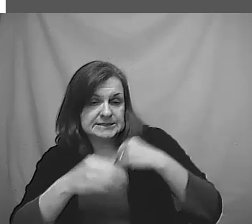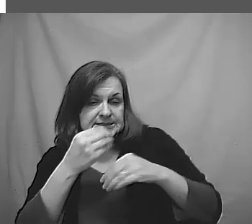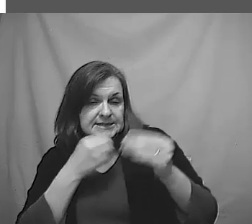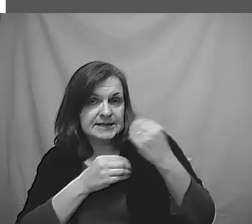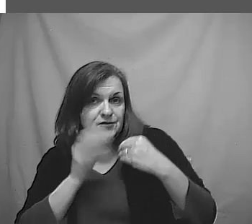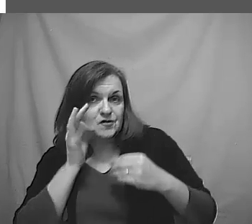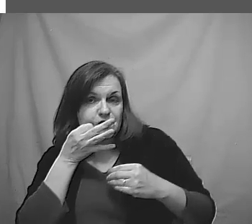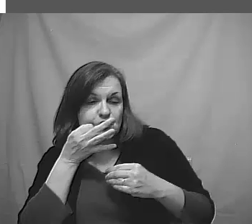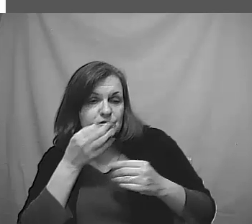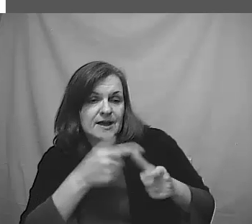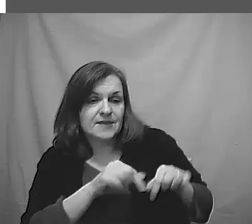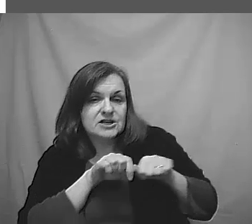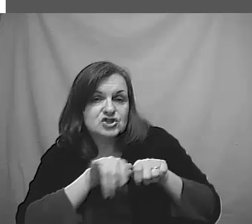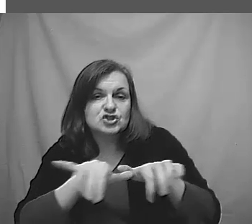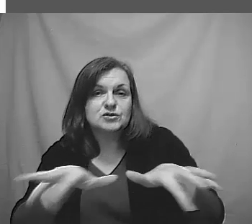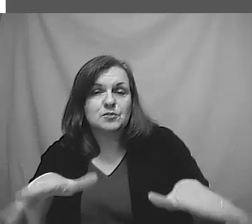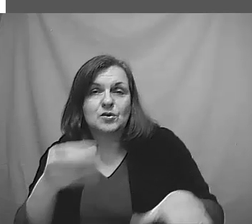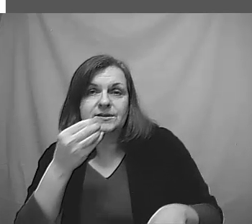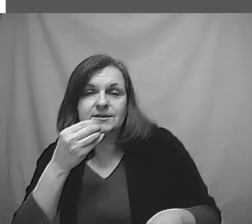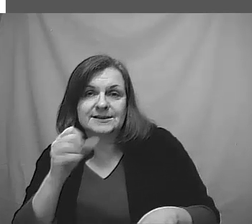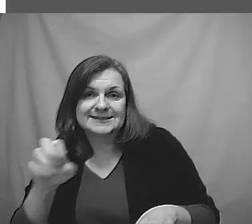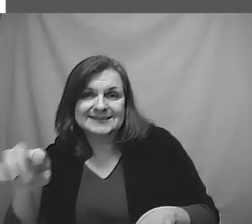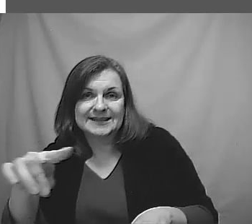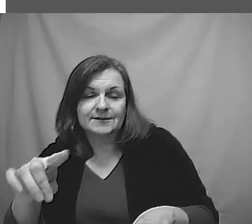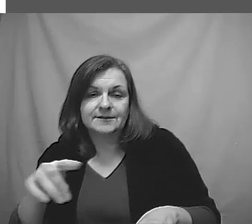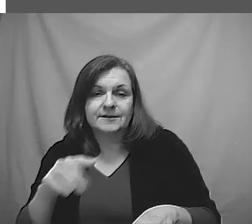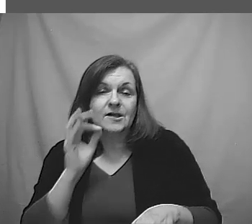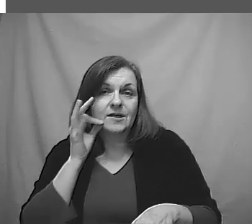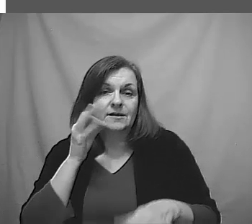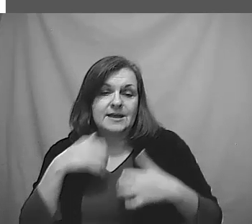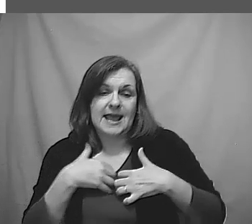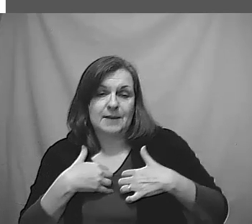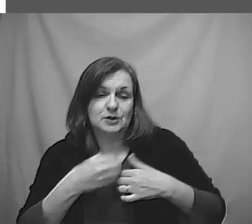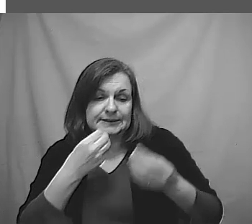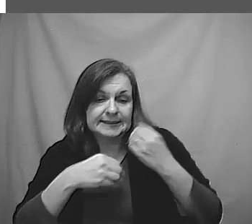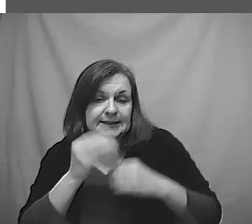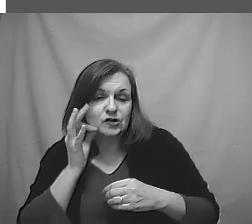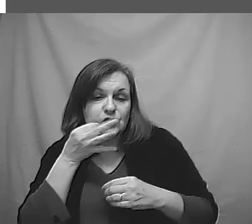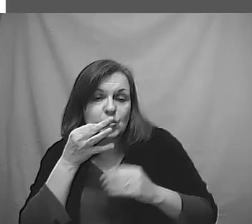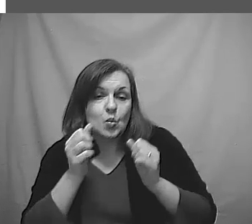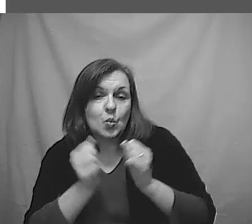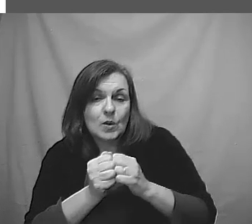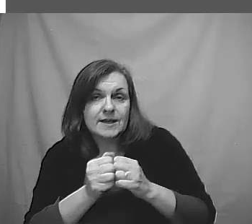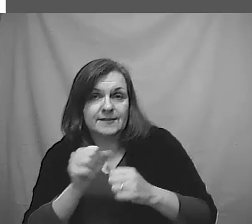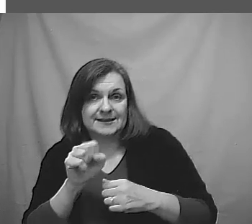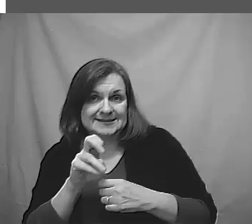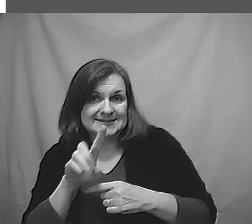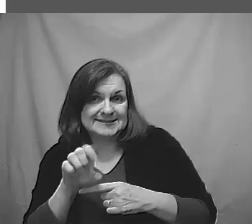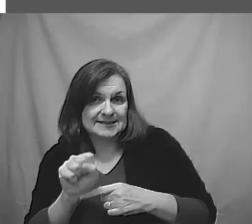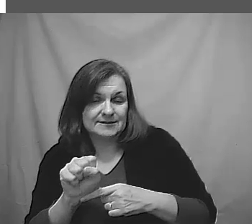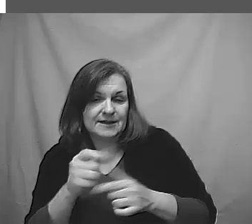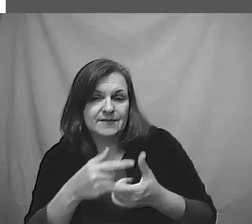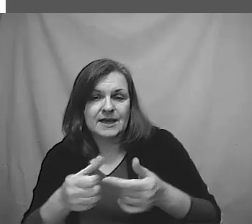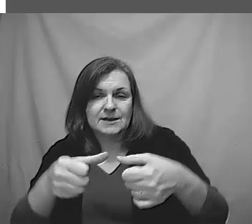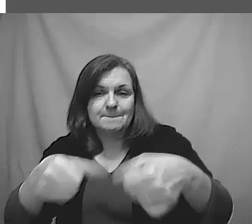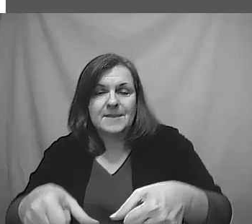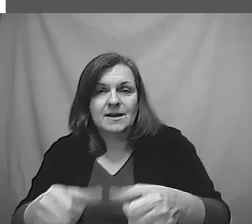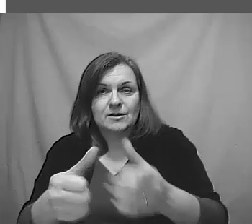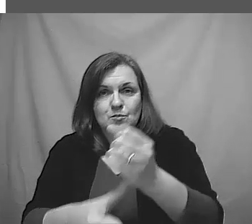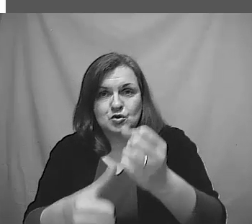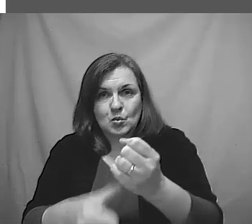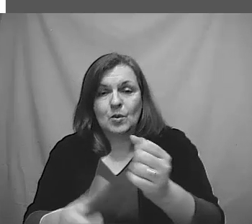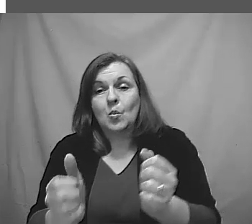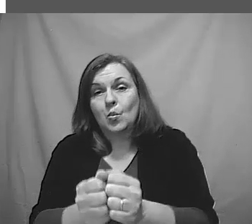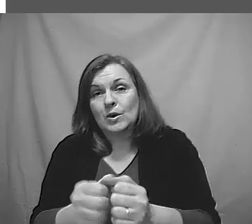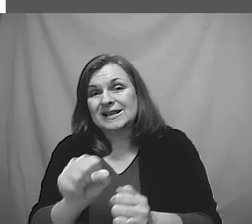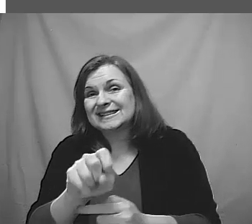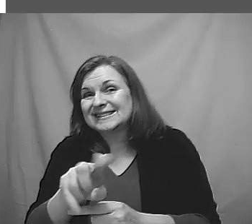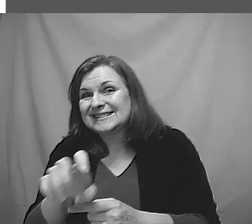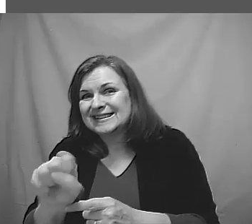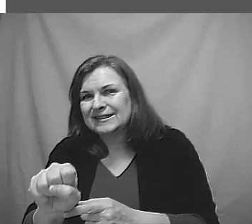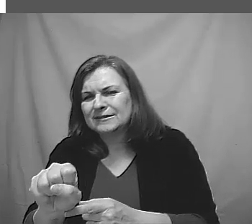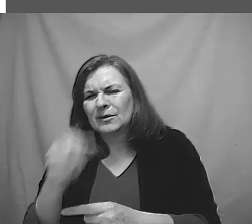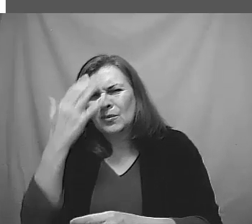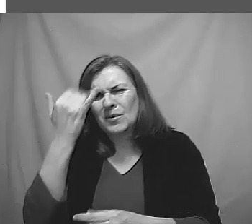seed dispersal. they would eat the fruit with the seeds and deposit them in a fabulous pile of manure!! Now ... why is this good??